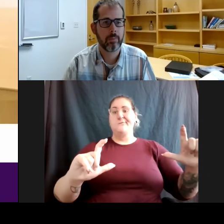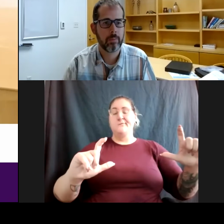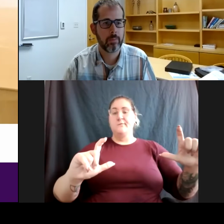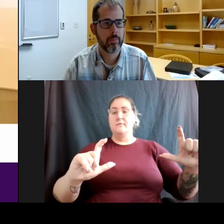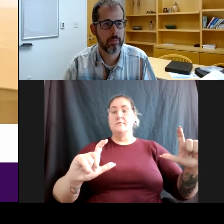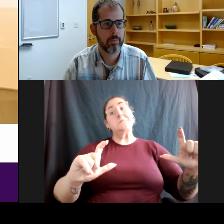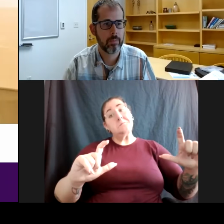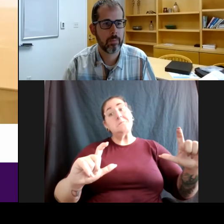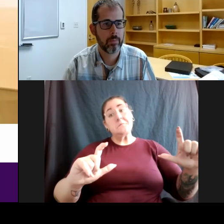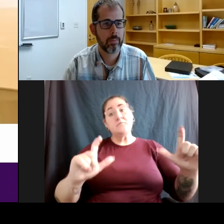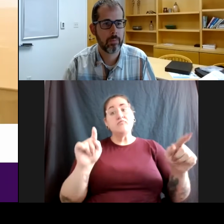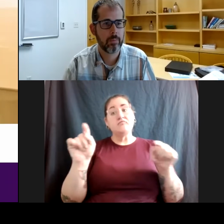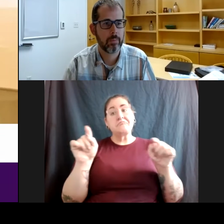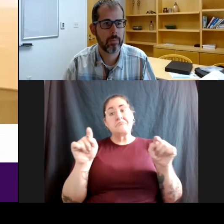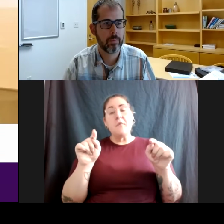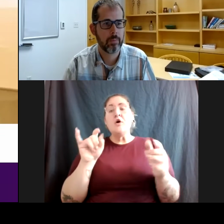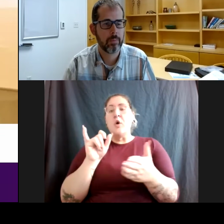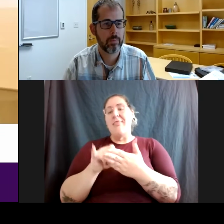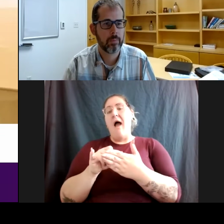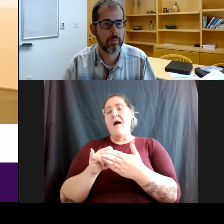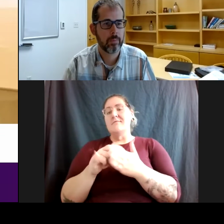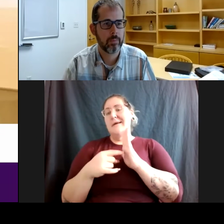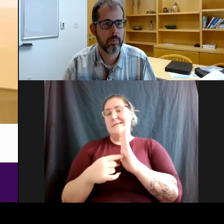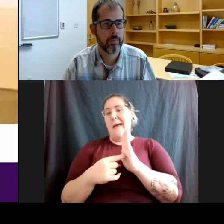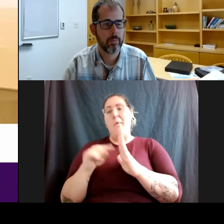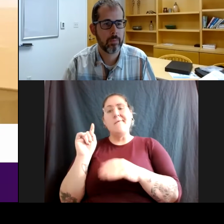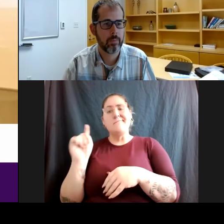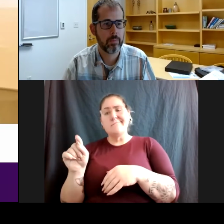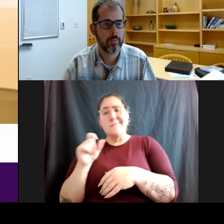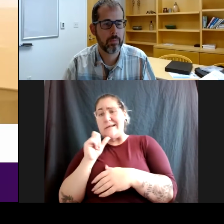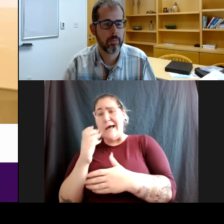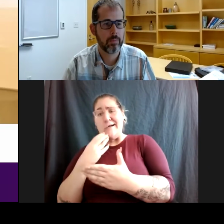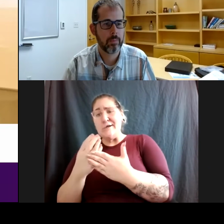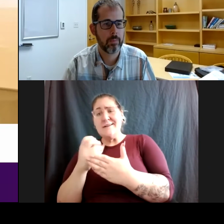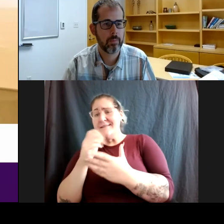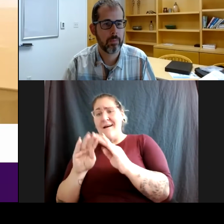the cooking website. So, that would be a good example, and I actually think that mega menus